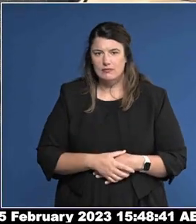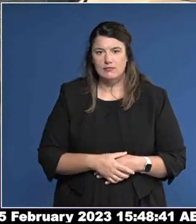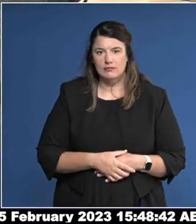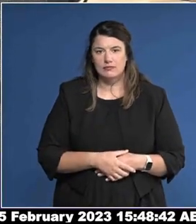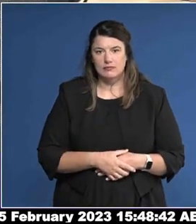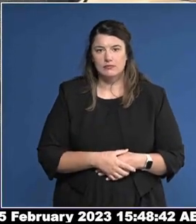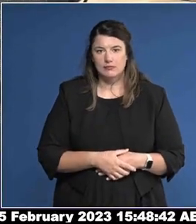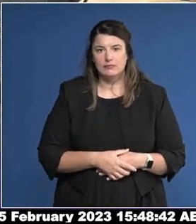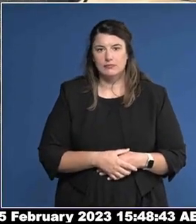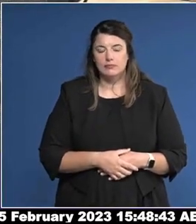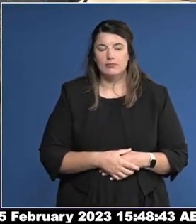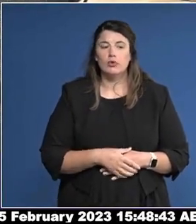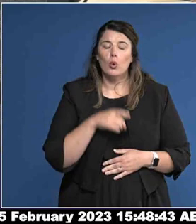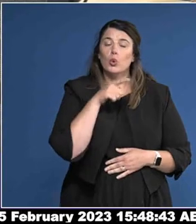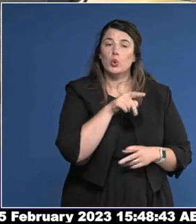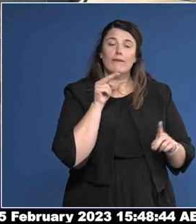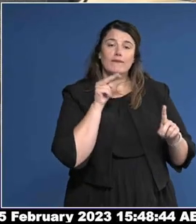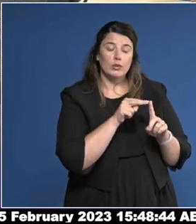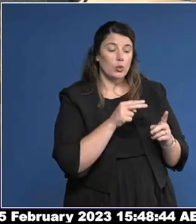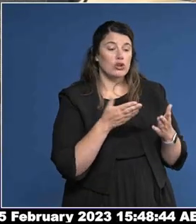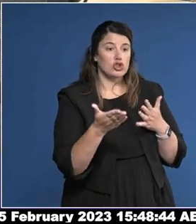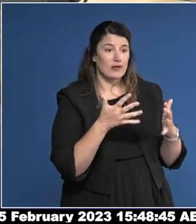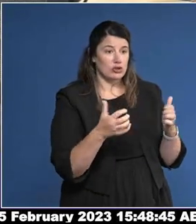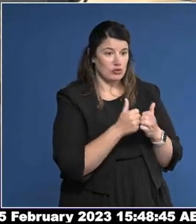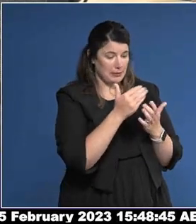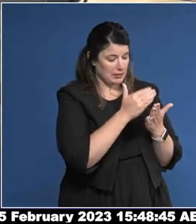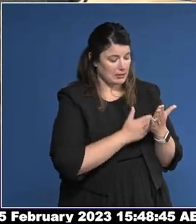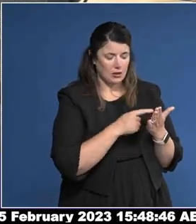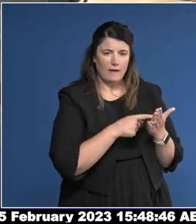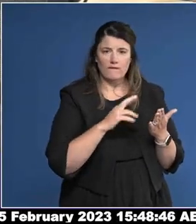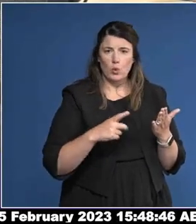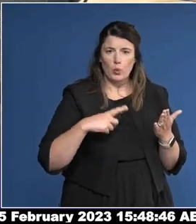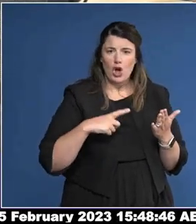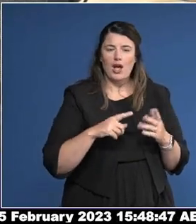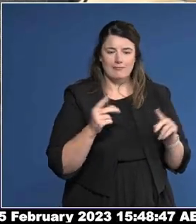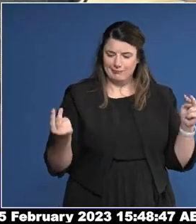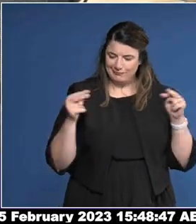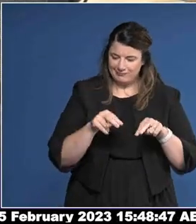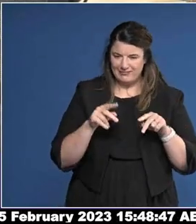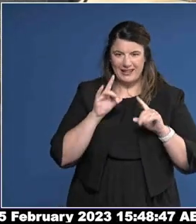expectation about what the services are going to be, would a best practice model see